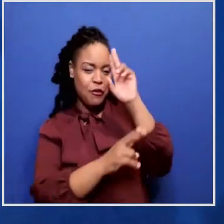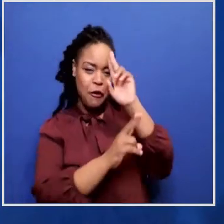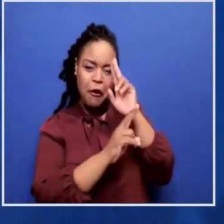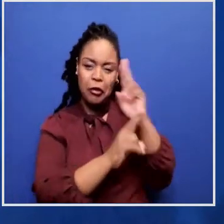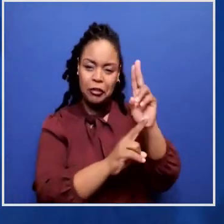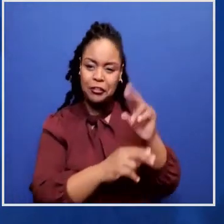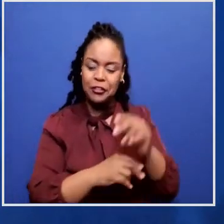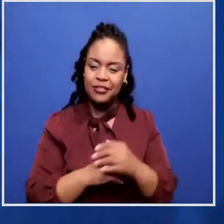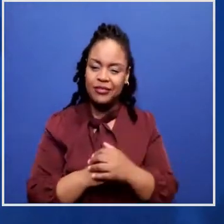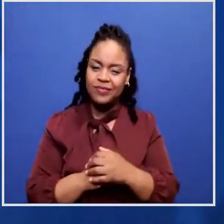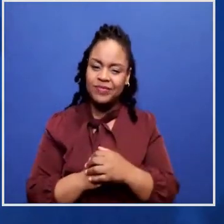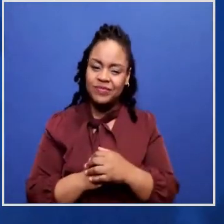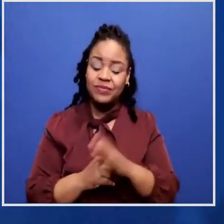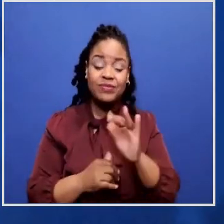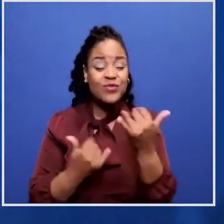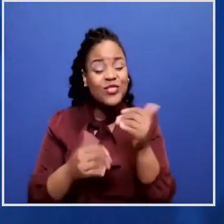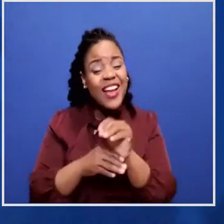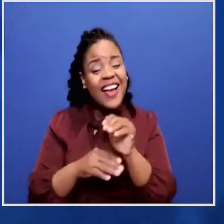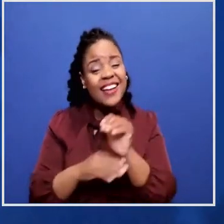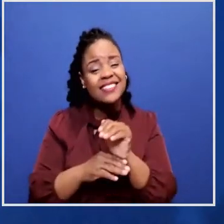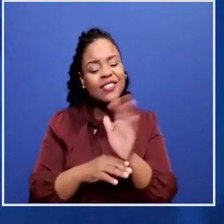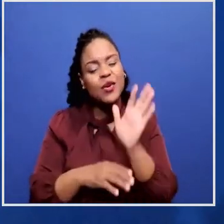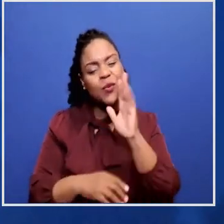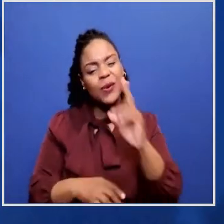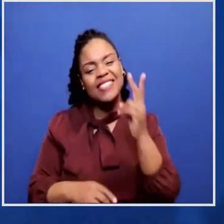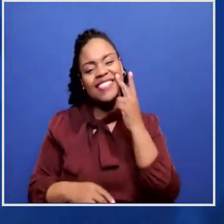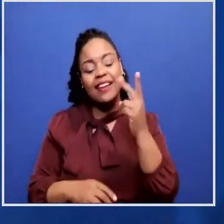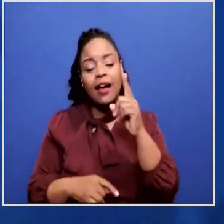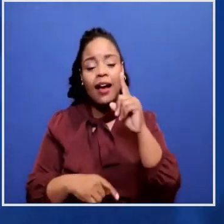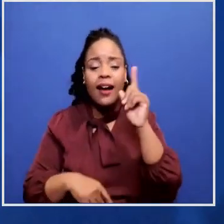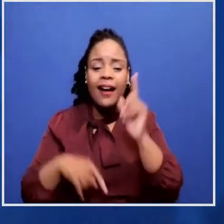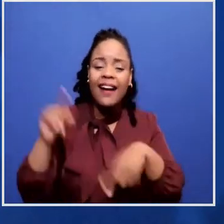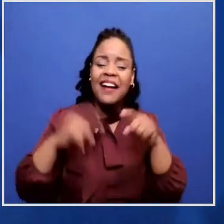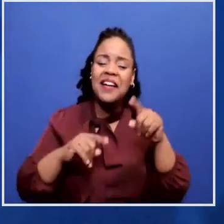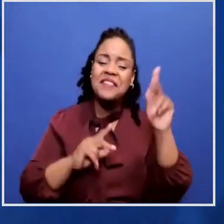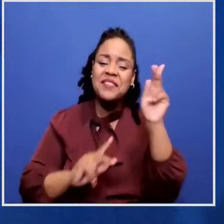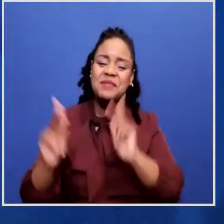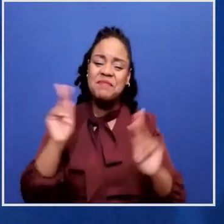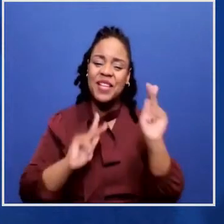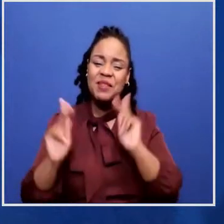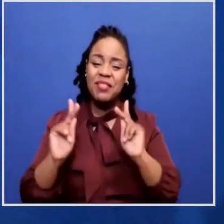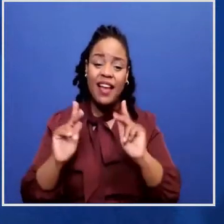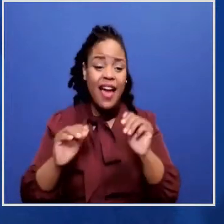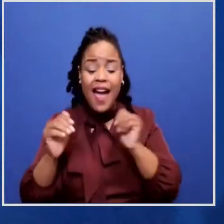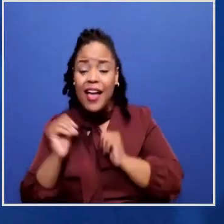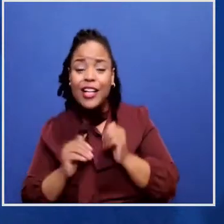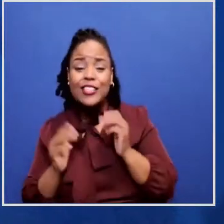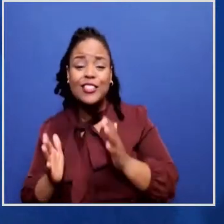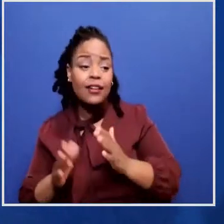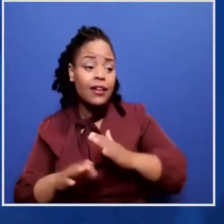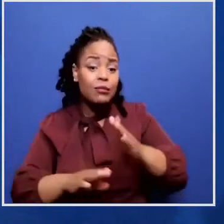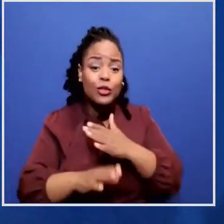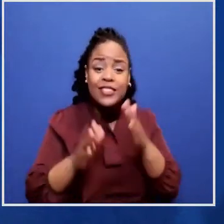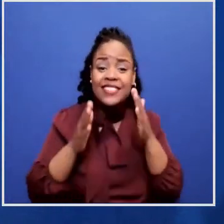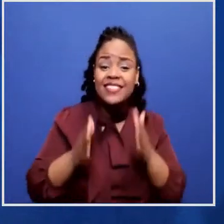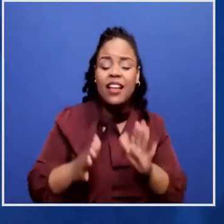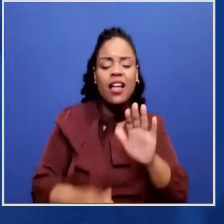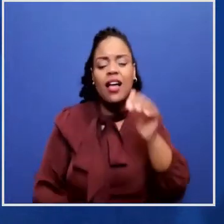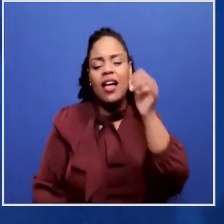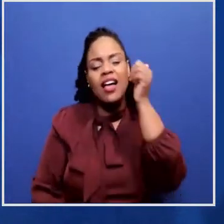TONIGHT, WE ARE GOING TO